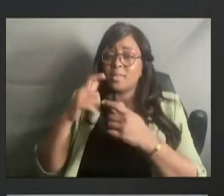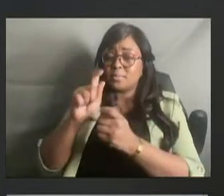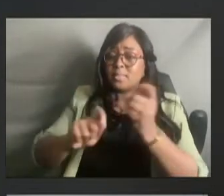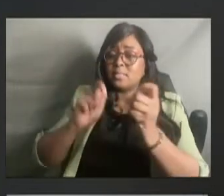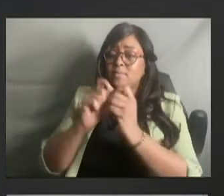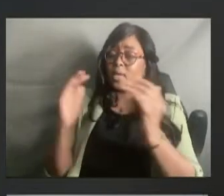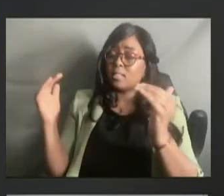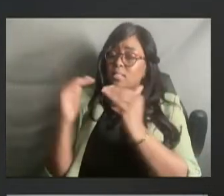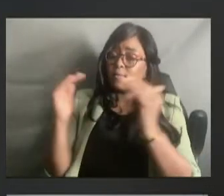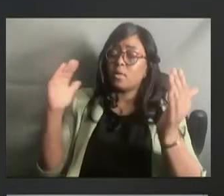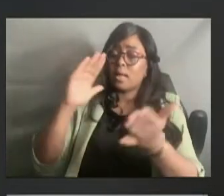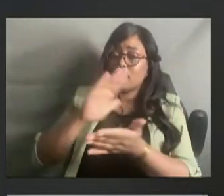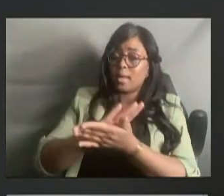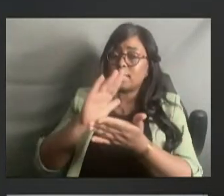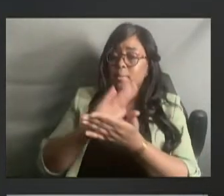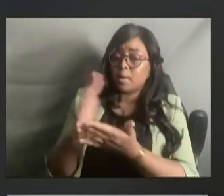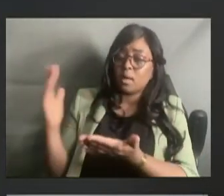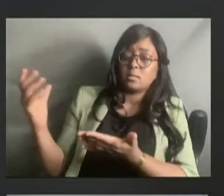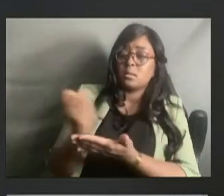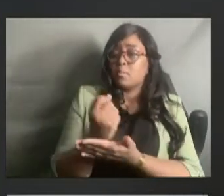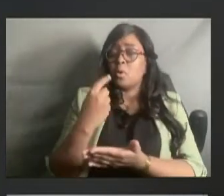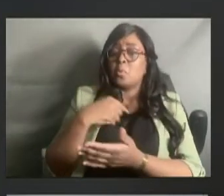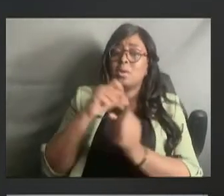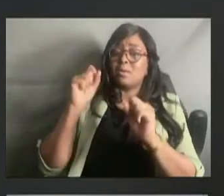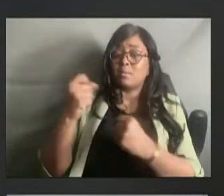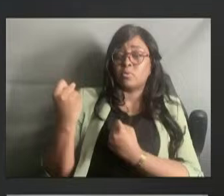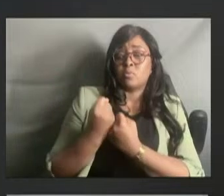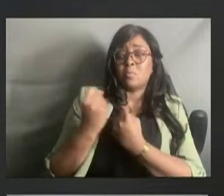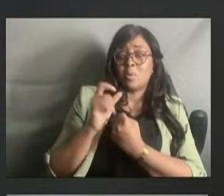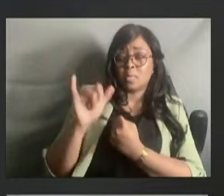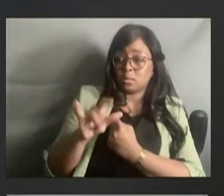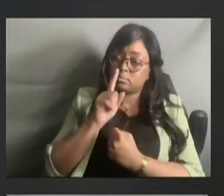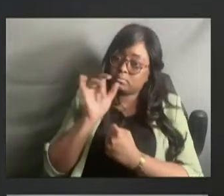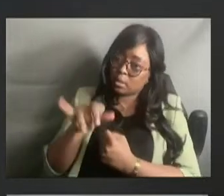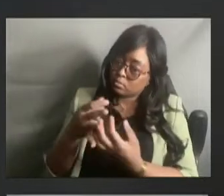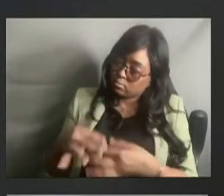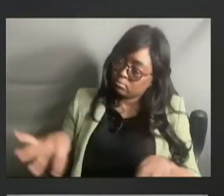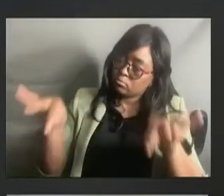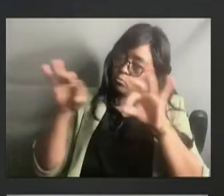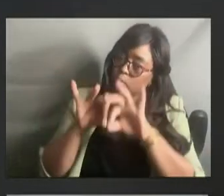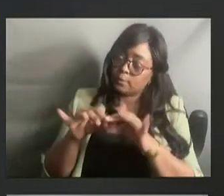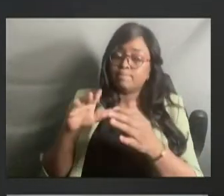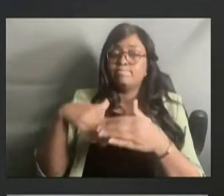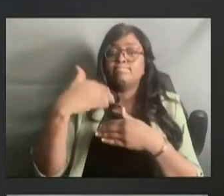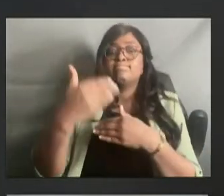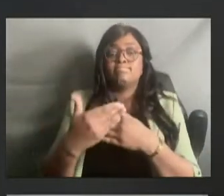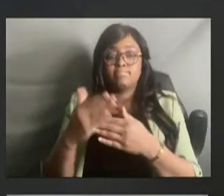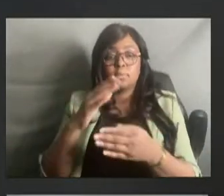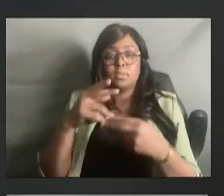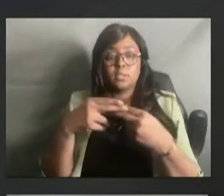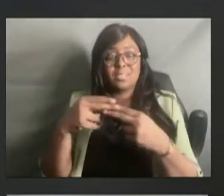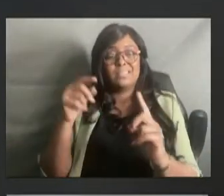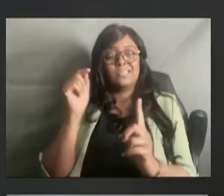believe in, that our graduates have a certain level of academic attainment and that we can stand